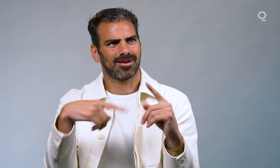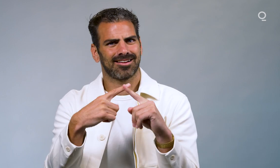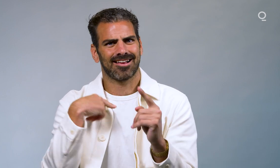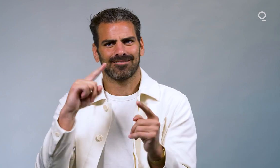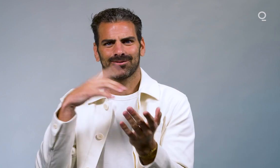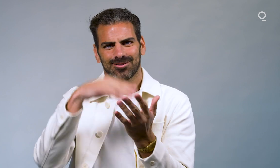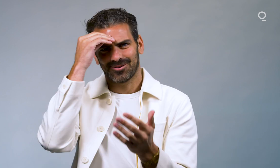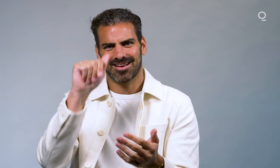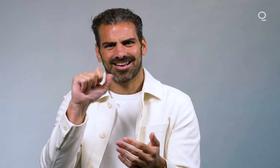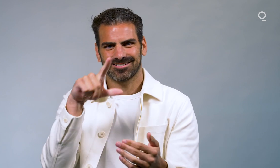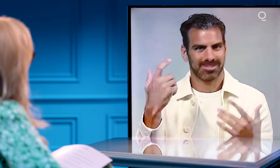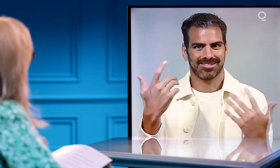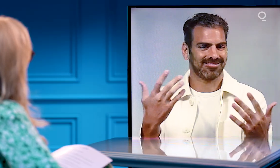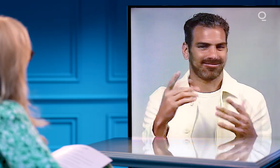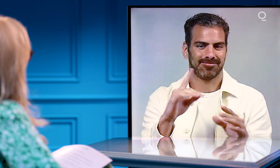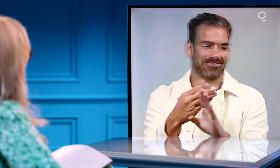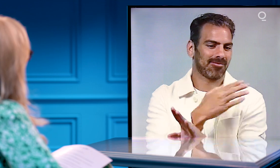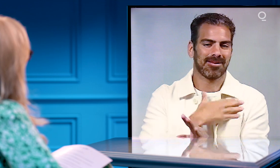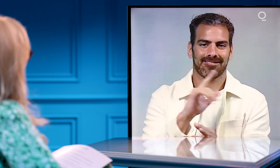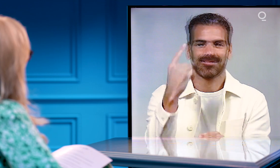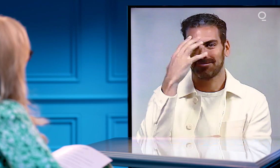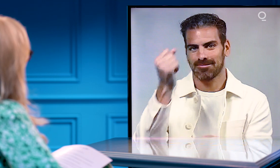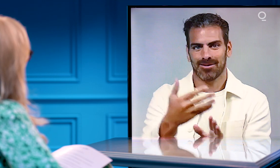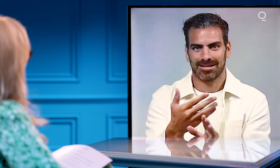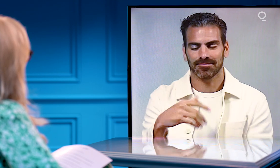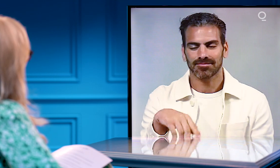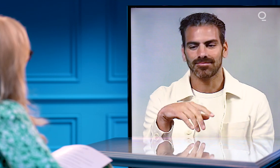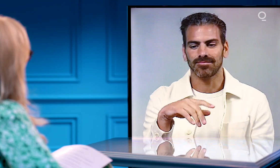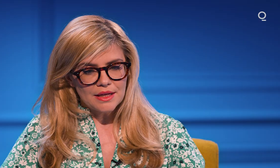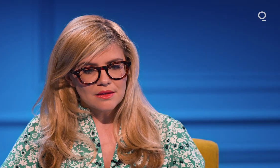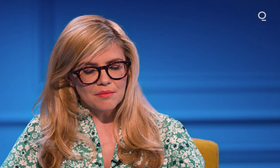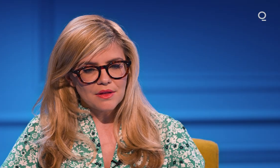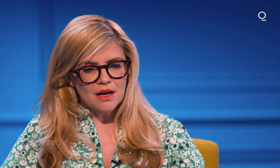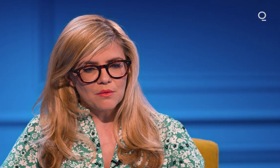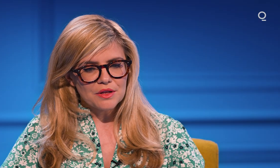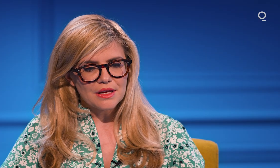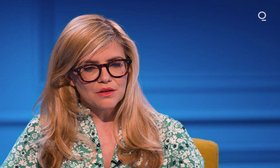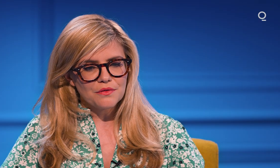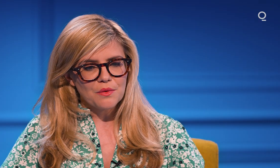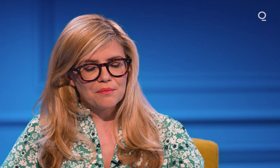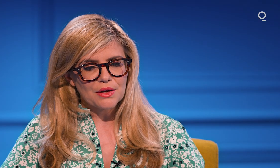first learning to sign like many other people don't really remember their first words either. It's something that I wanted to hear your view on